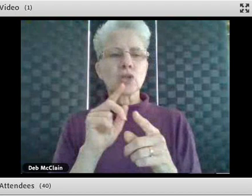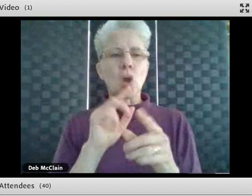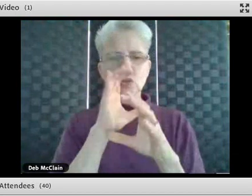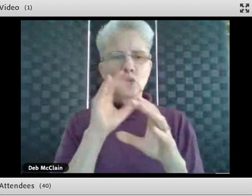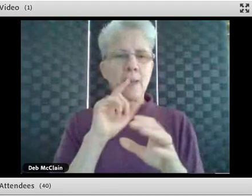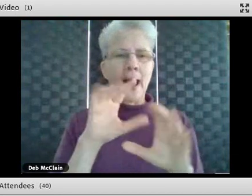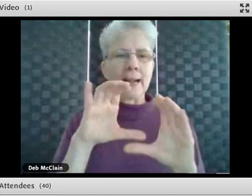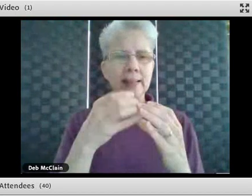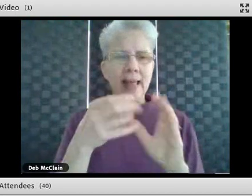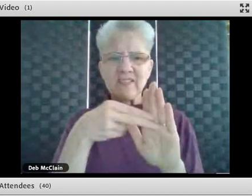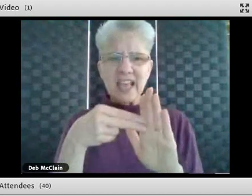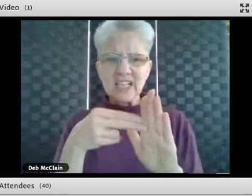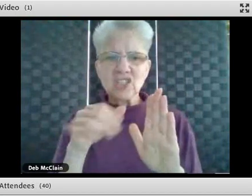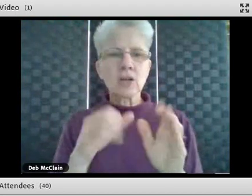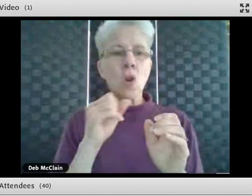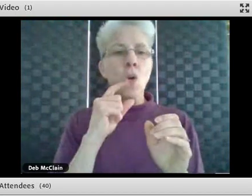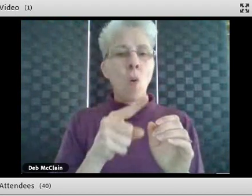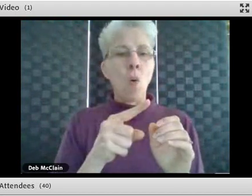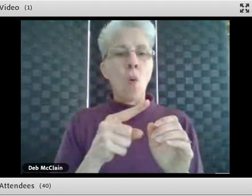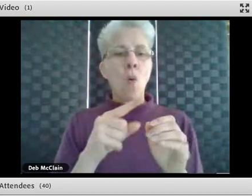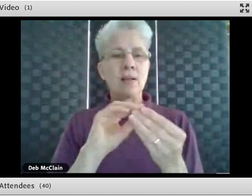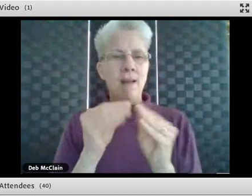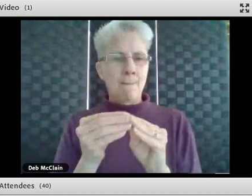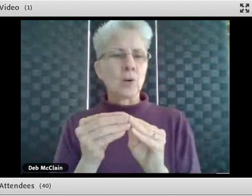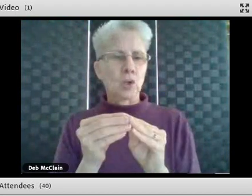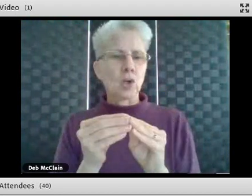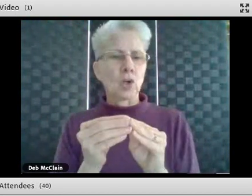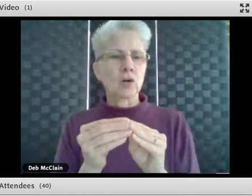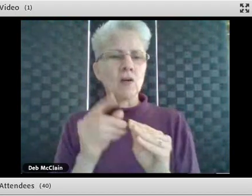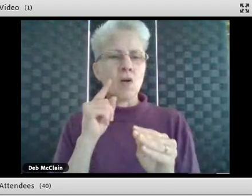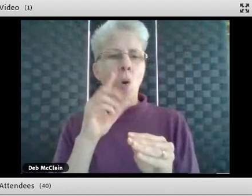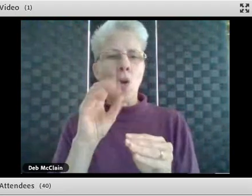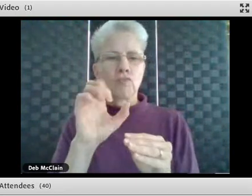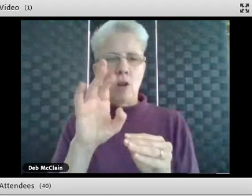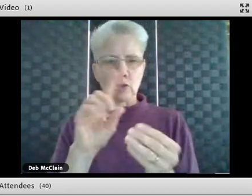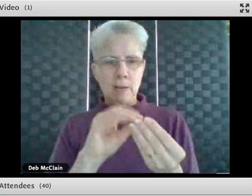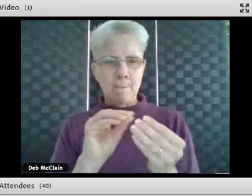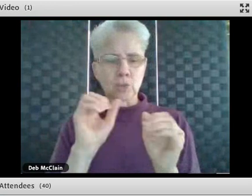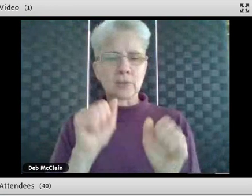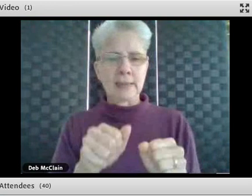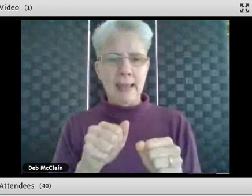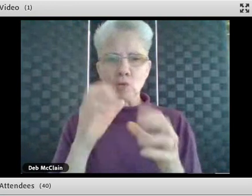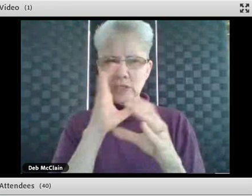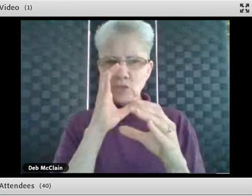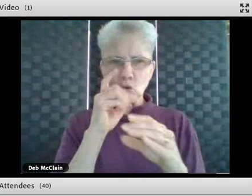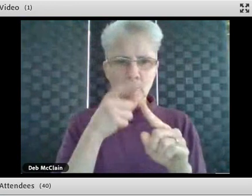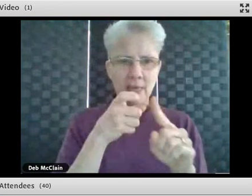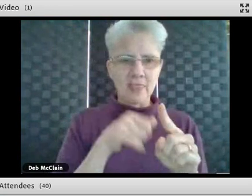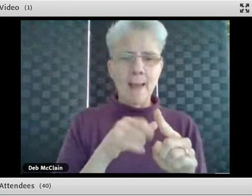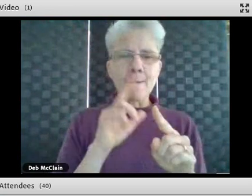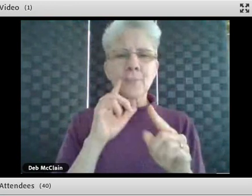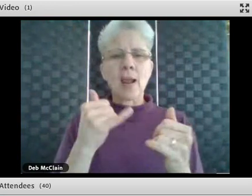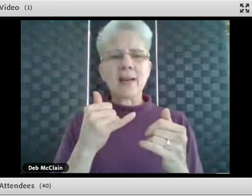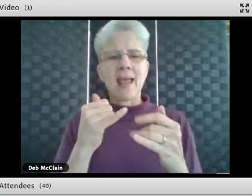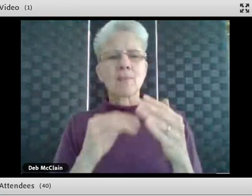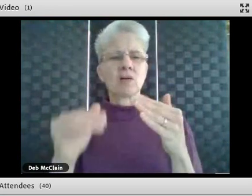if you have that, or a record number for Authority records. But I really want to focus on this top search here,